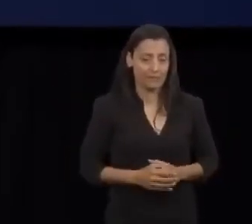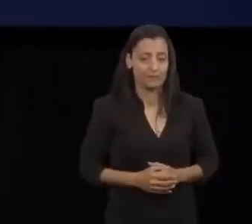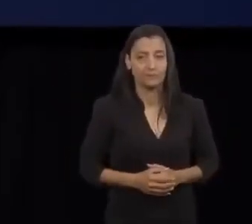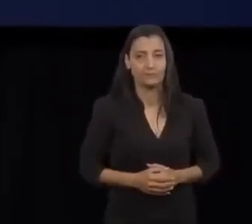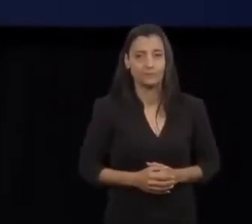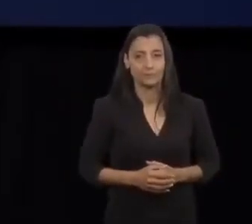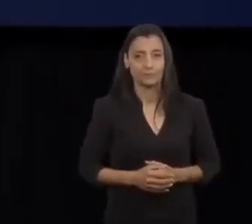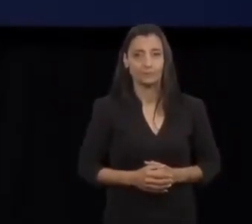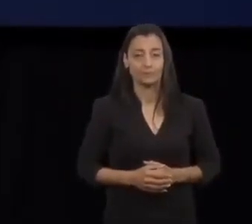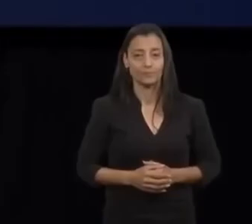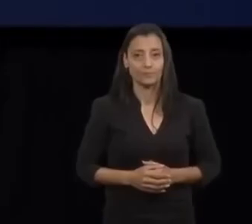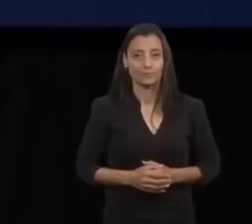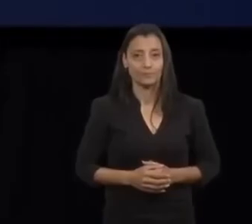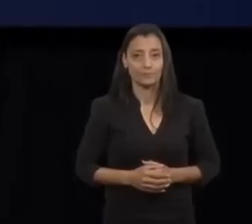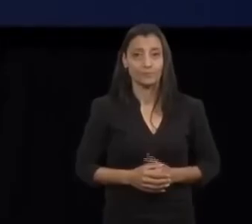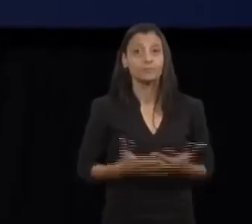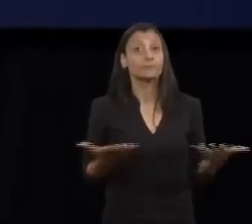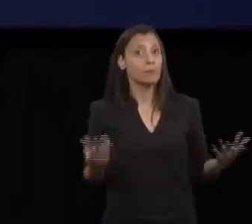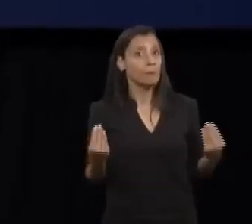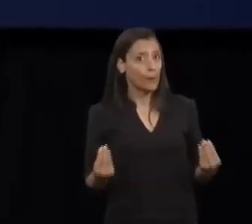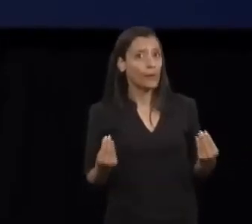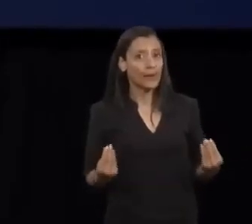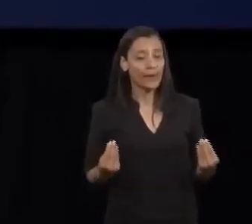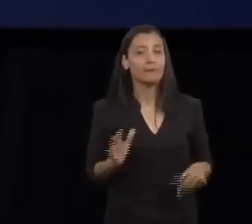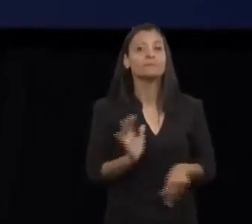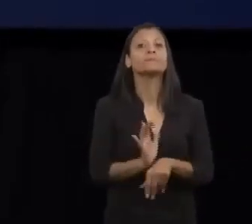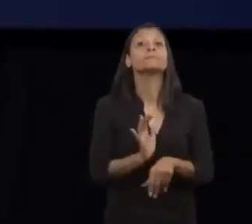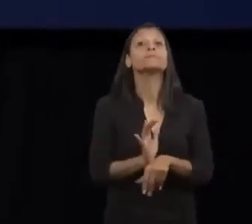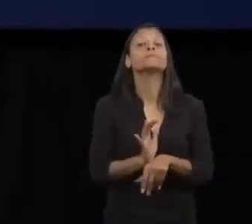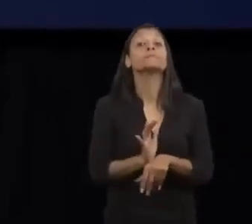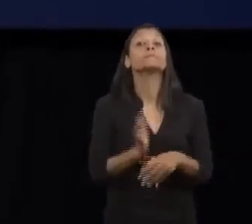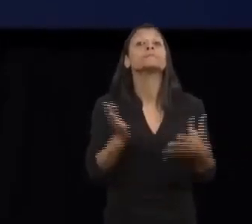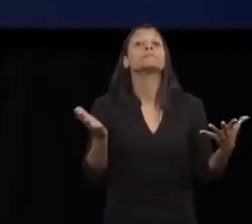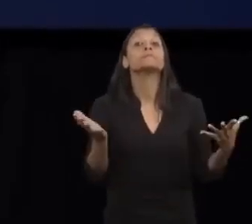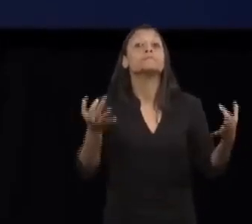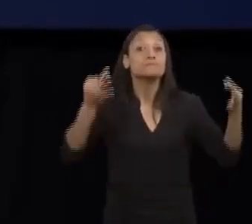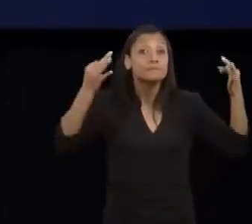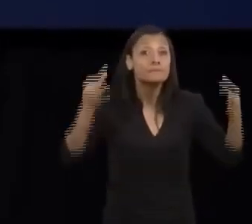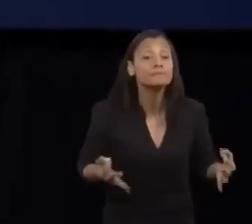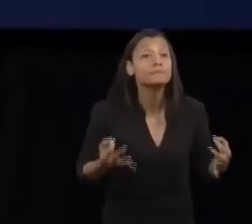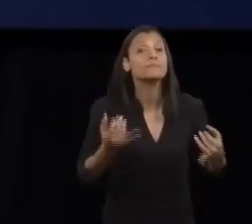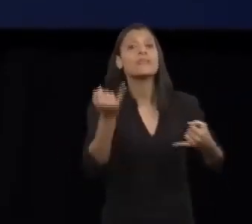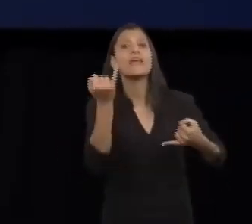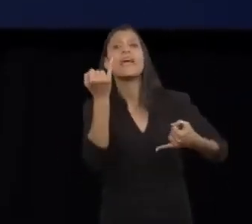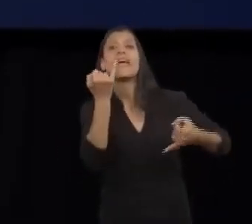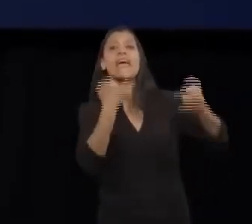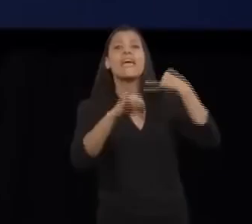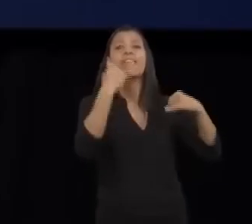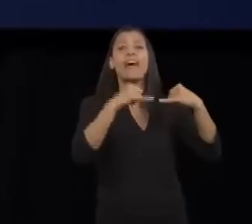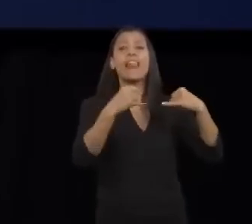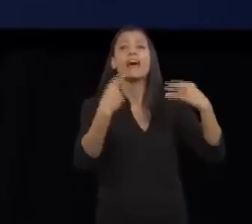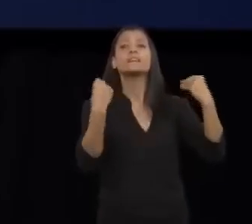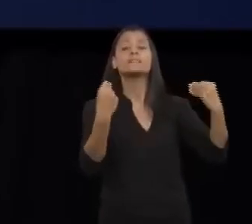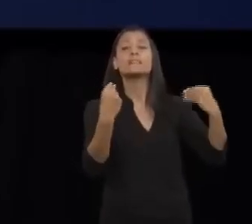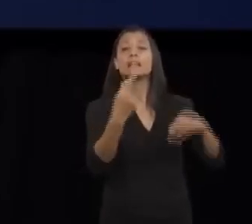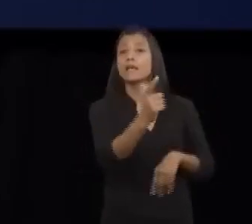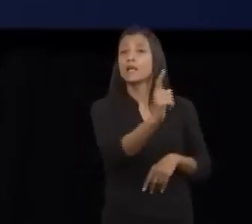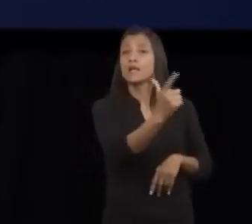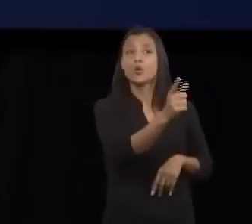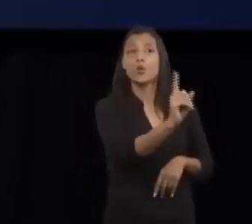Why? Basically, because in reality the interest rate does not exist because money exists.